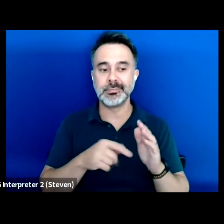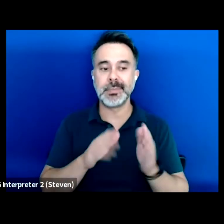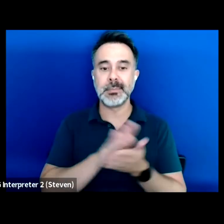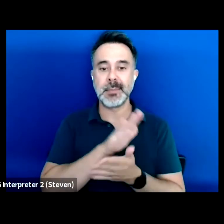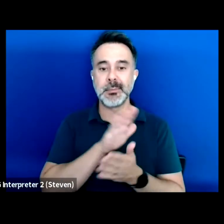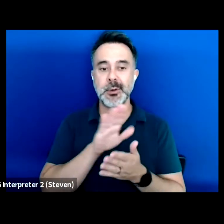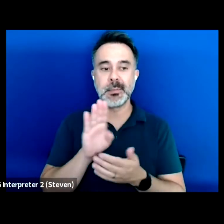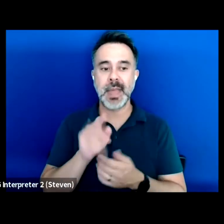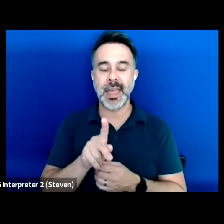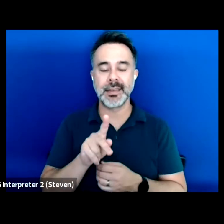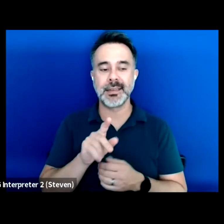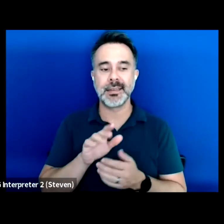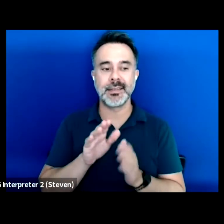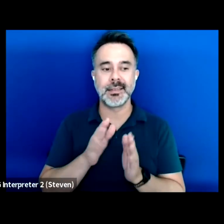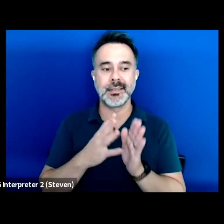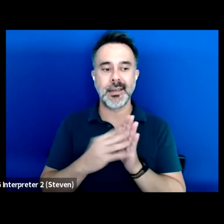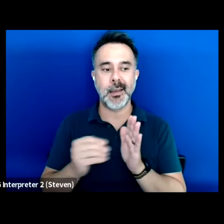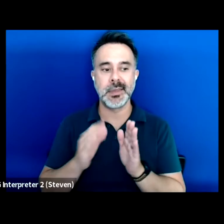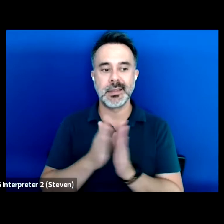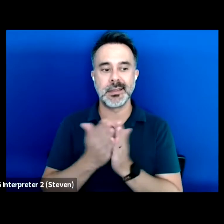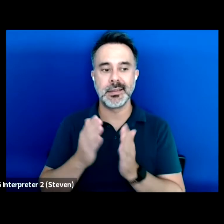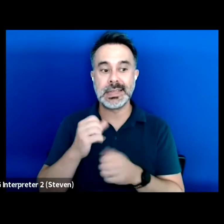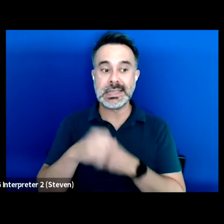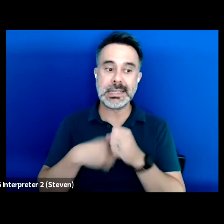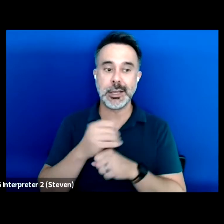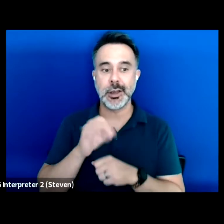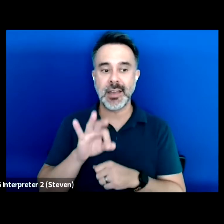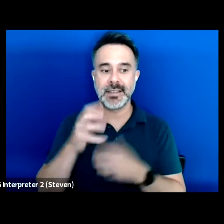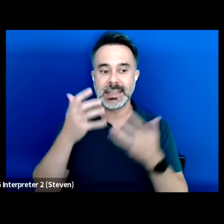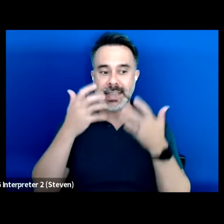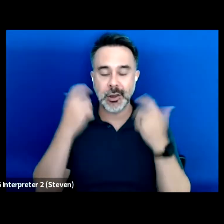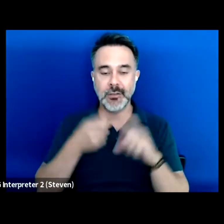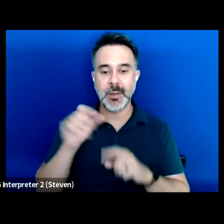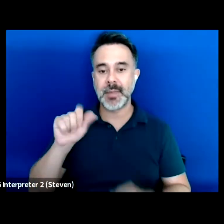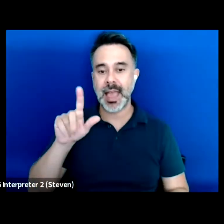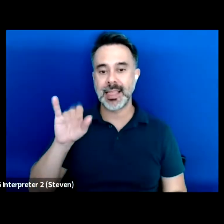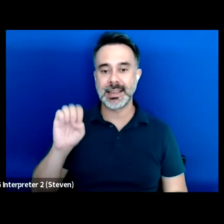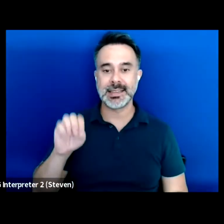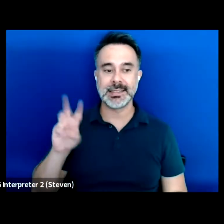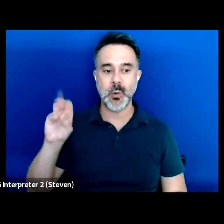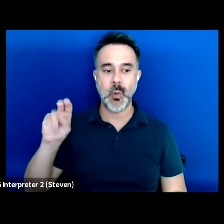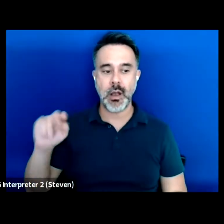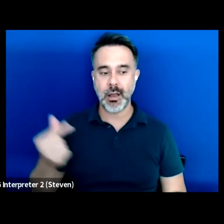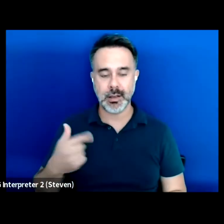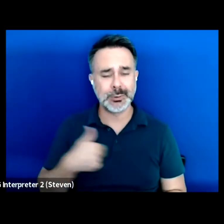of course from her recent and very exciting collaboration with Jen White-Johnson